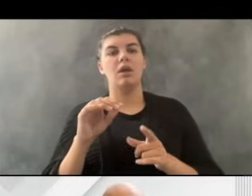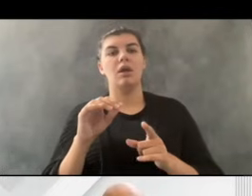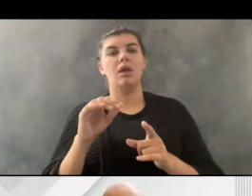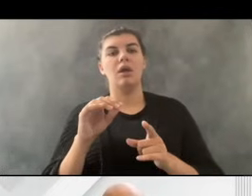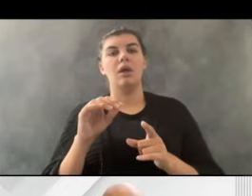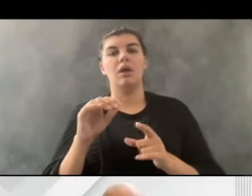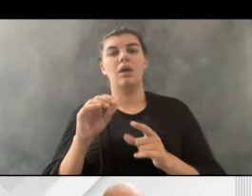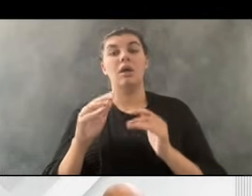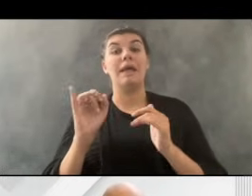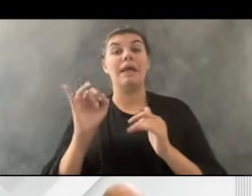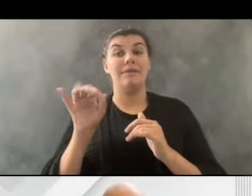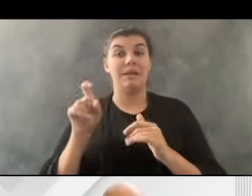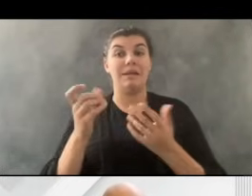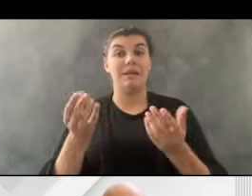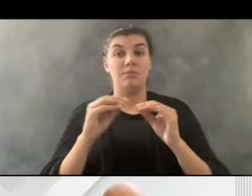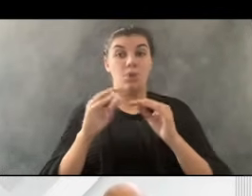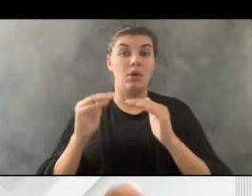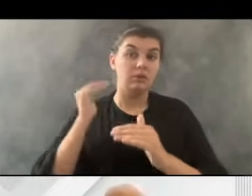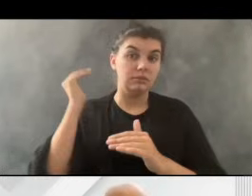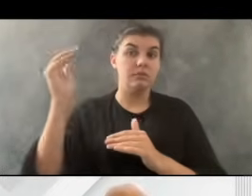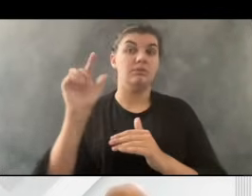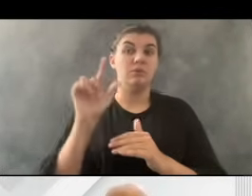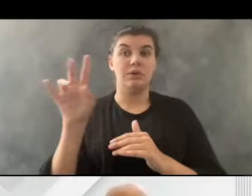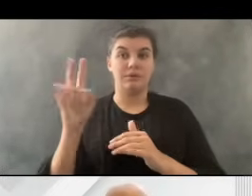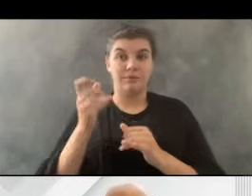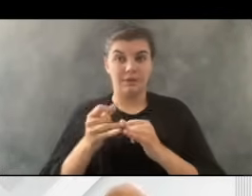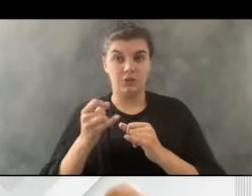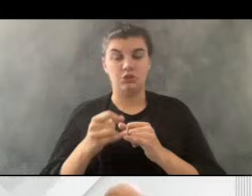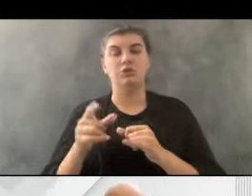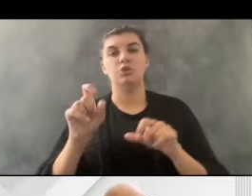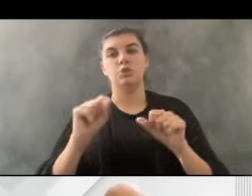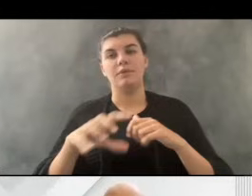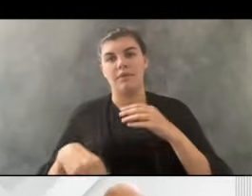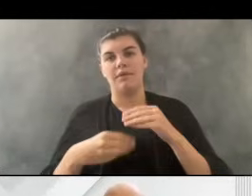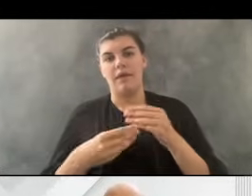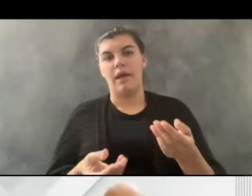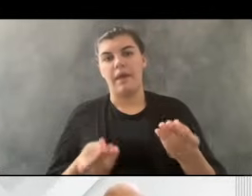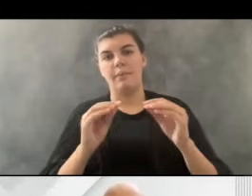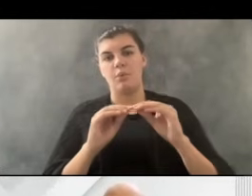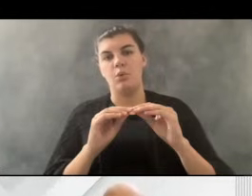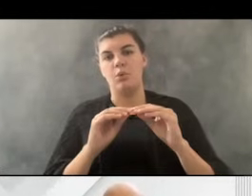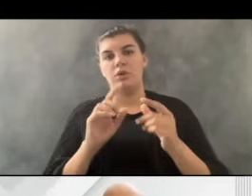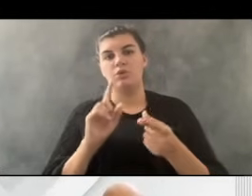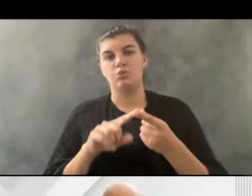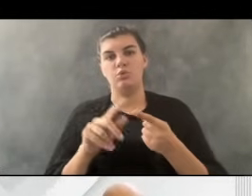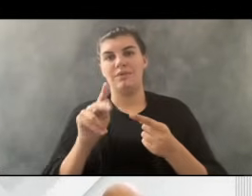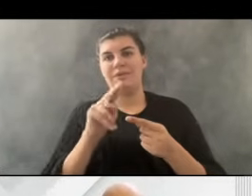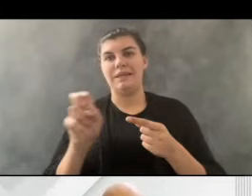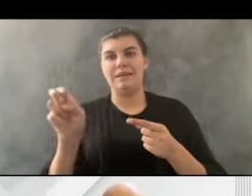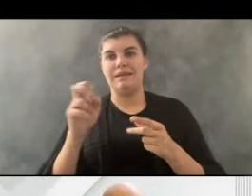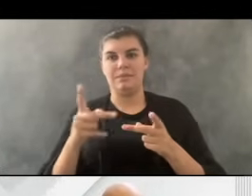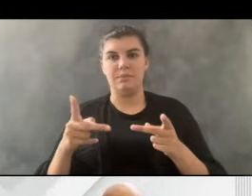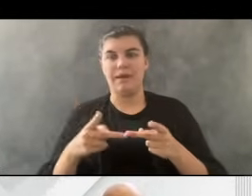17 inches, you add that additional space to the knee space, not to the toe space.